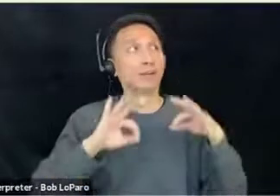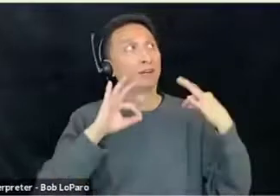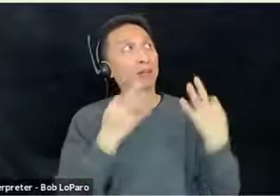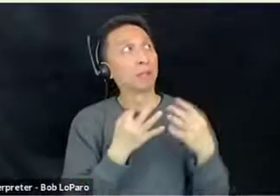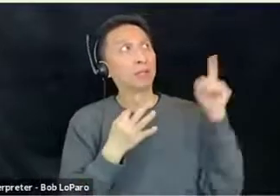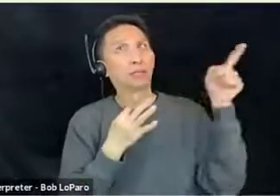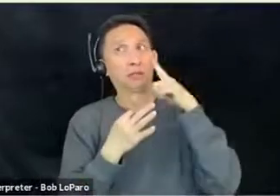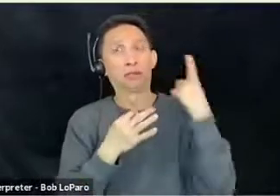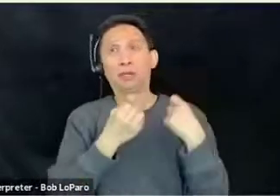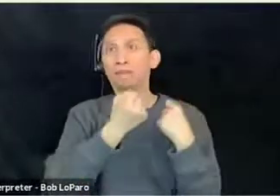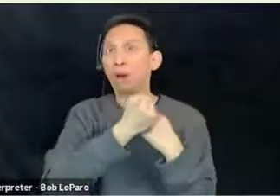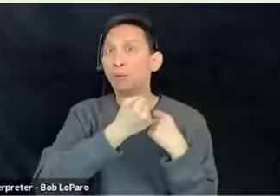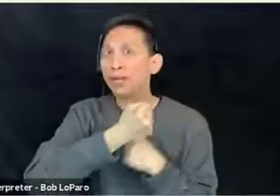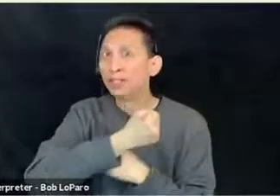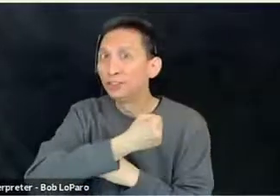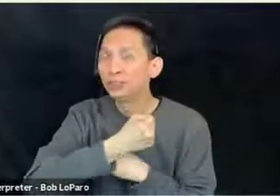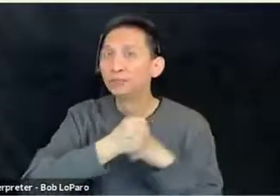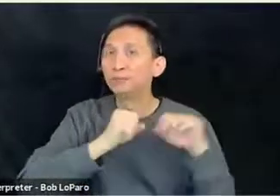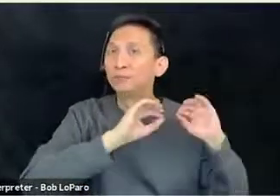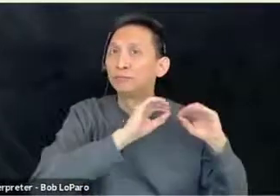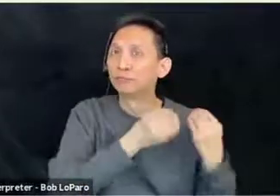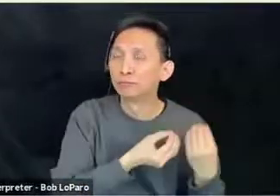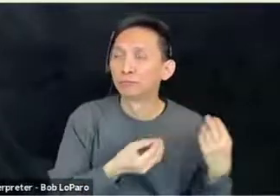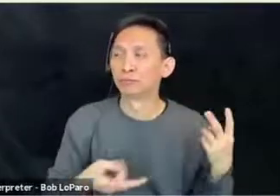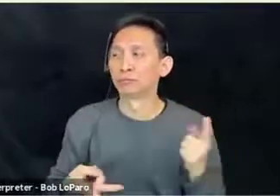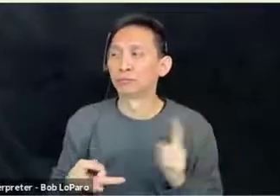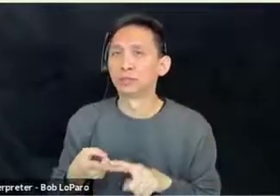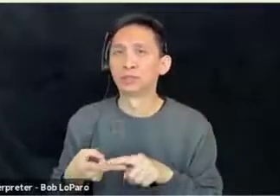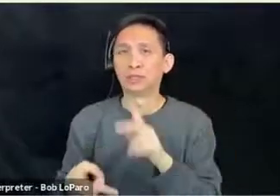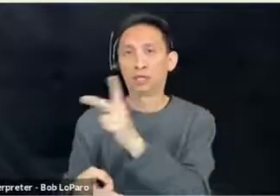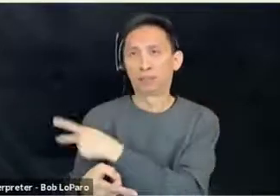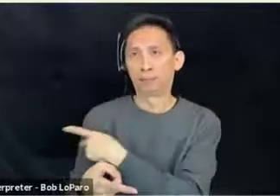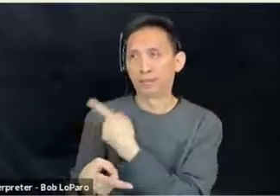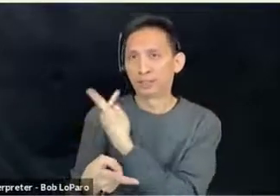and another patient organization as well,